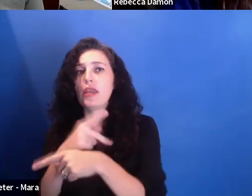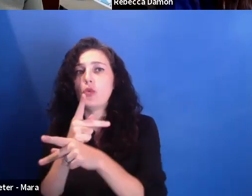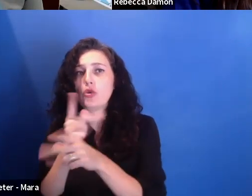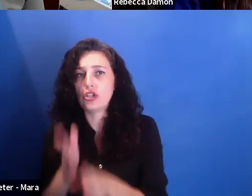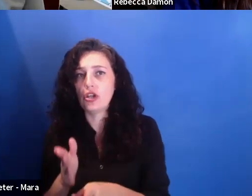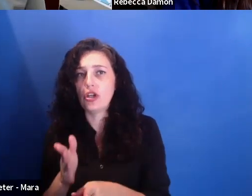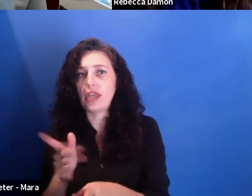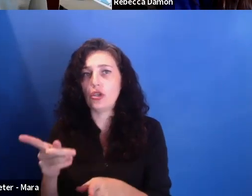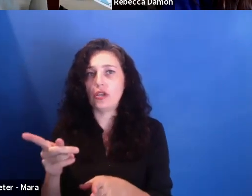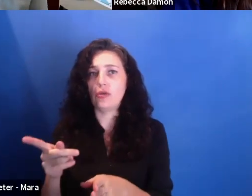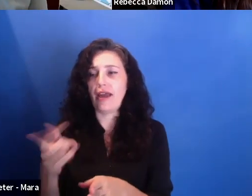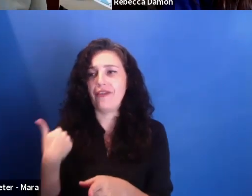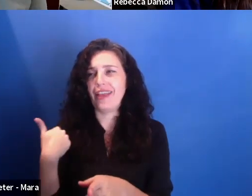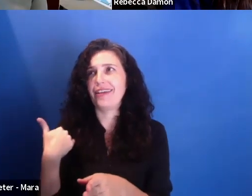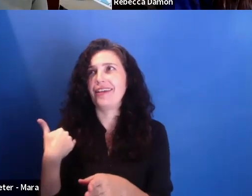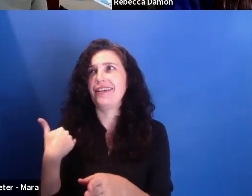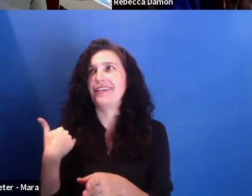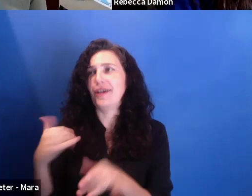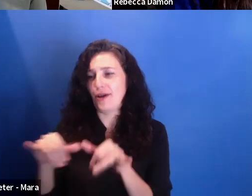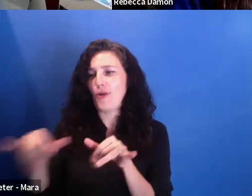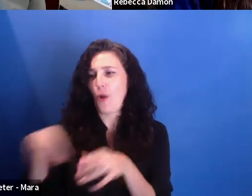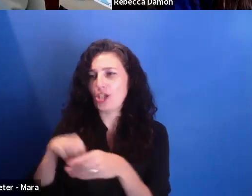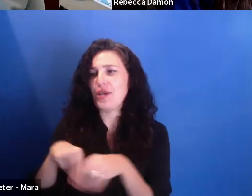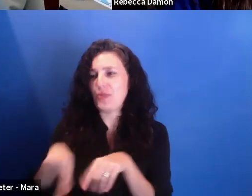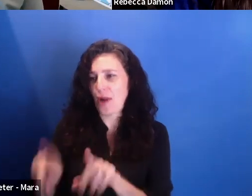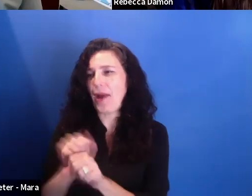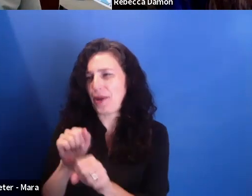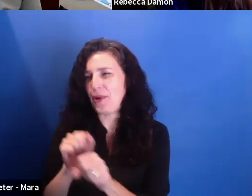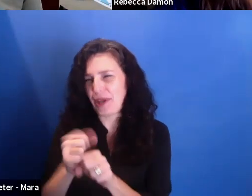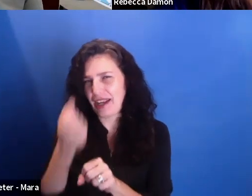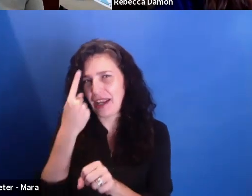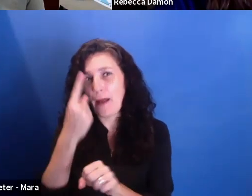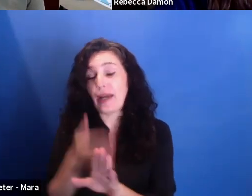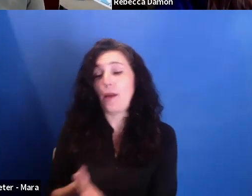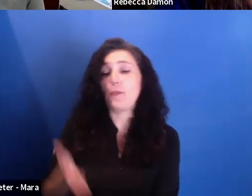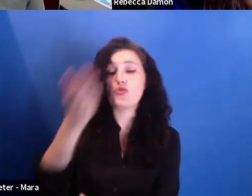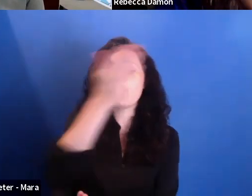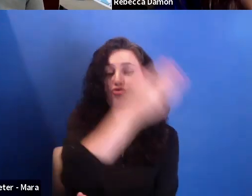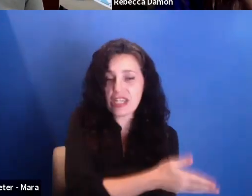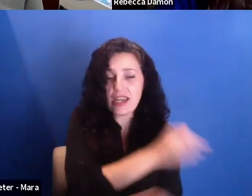But a pre-work quarantine will be covered by these provisions. Great.